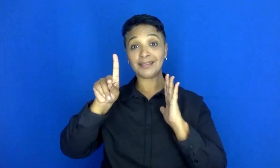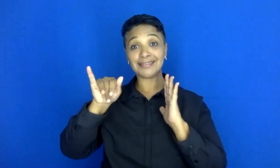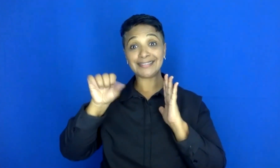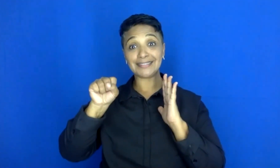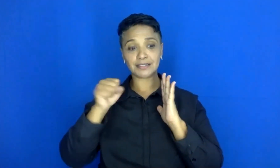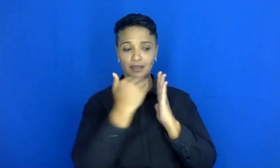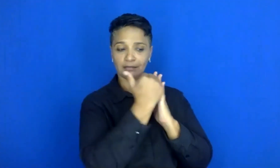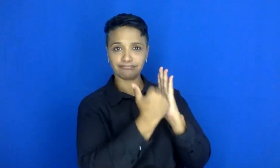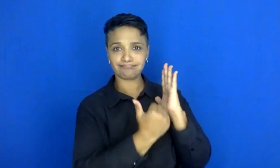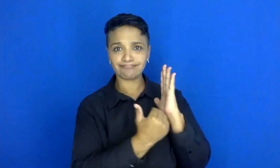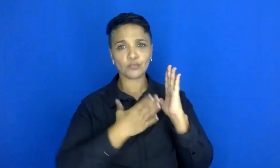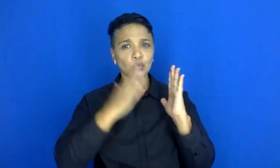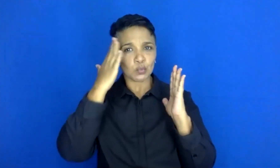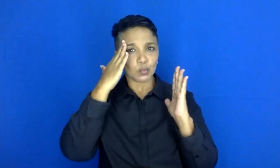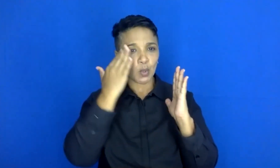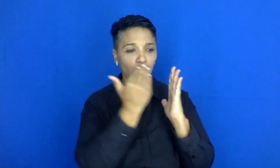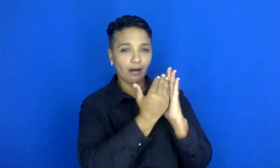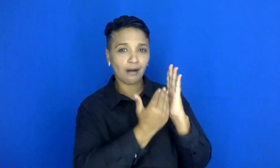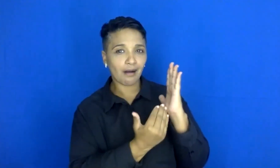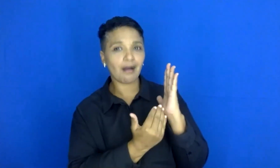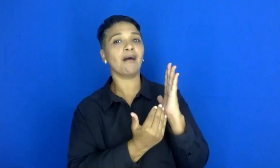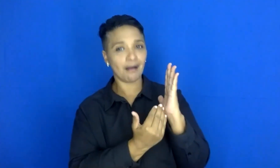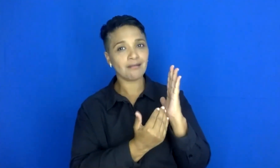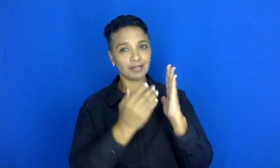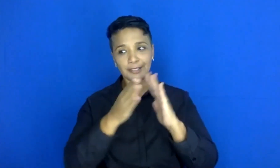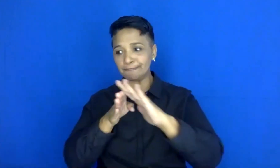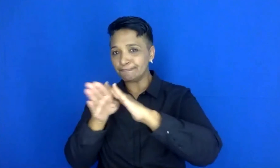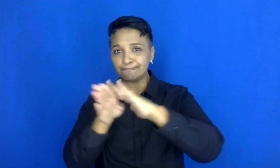general all of the meetings becoming accessible so that people with disabilities do not have the